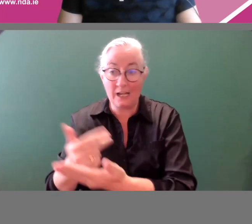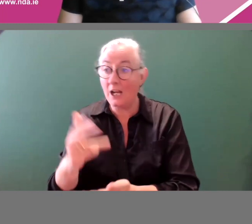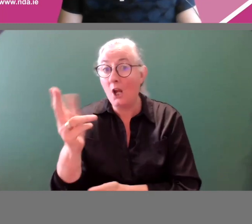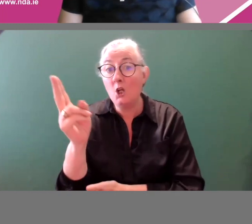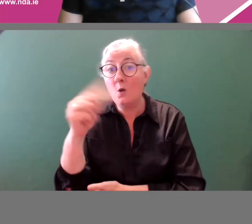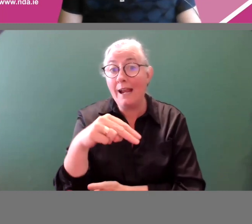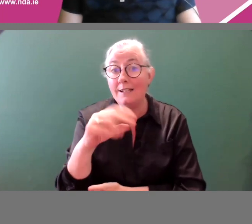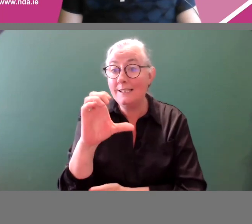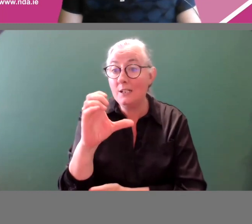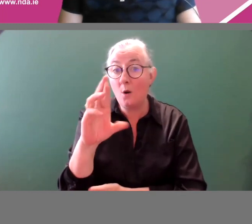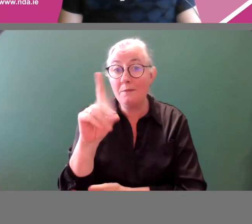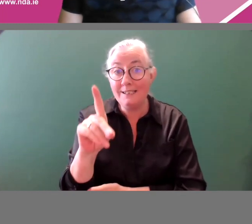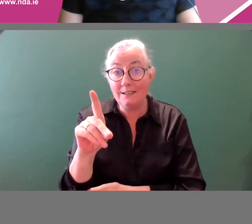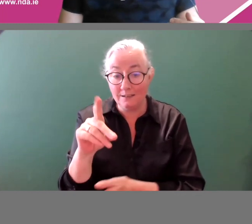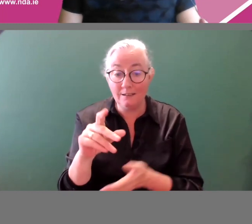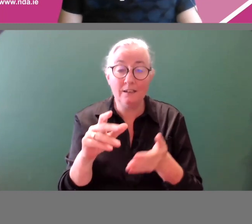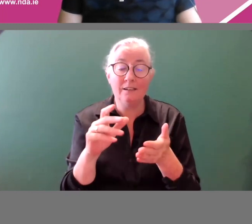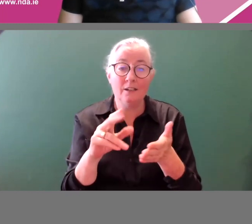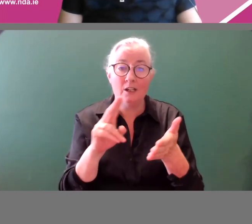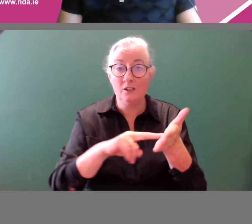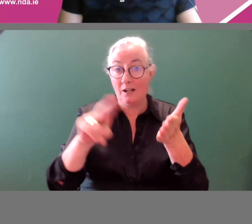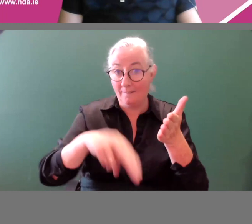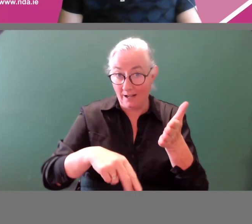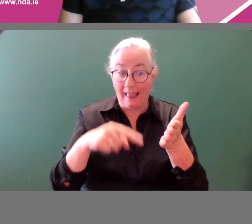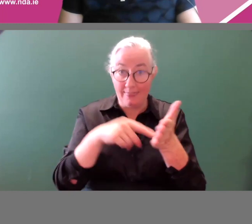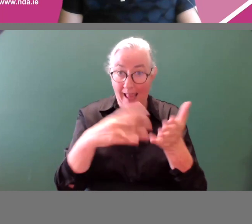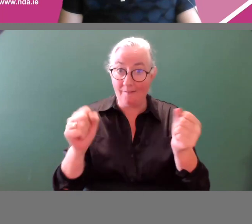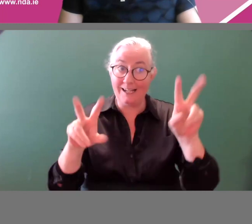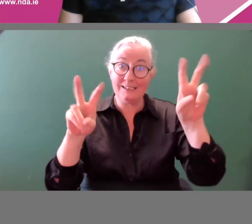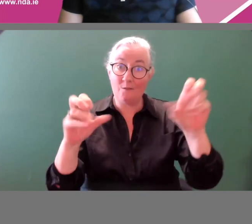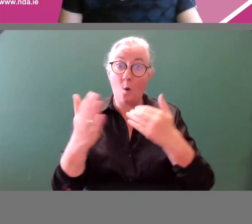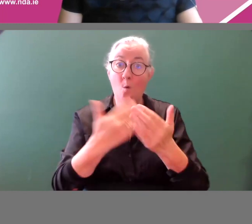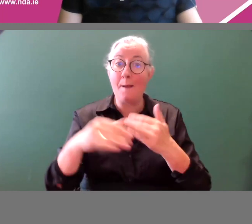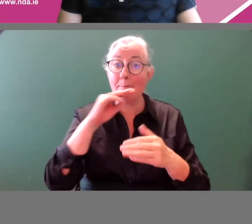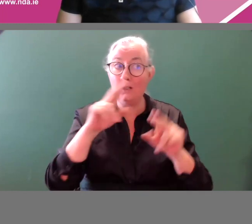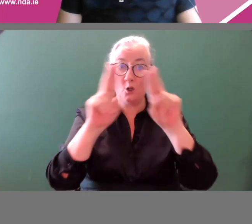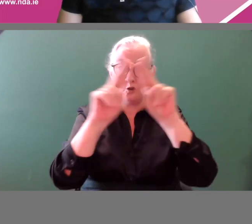of the Rights of Persons with Disabilities has the definition of Universal Design and the European